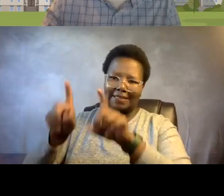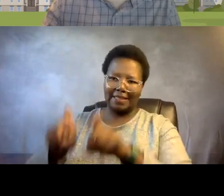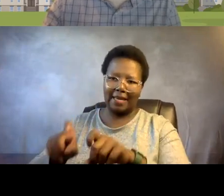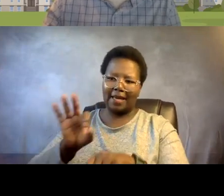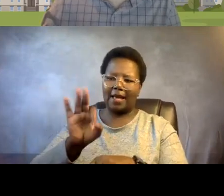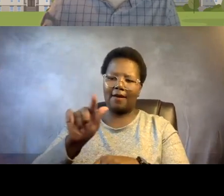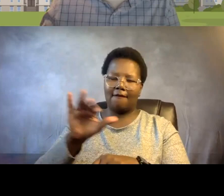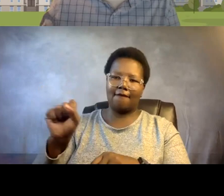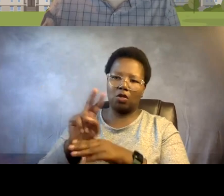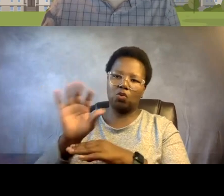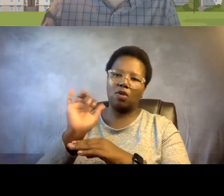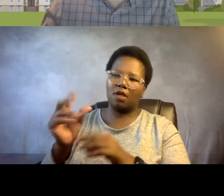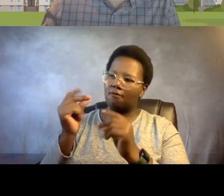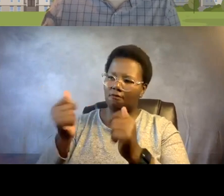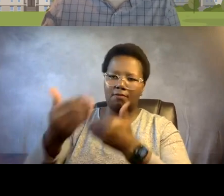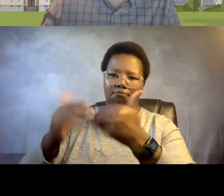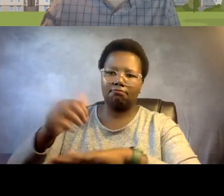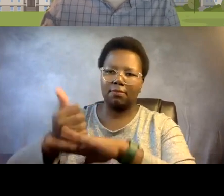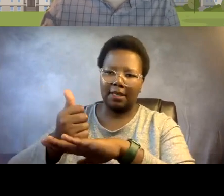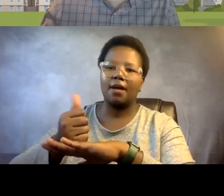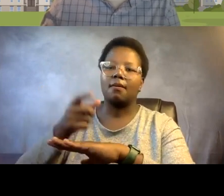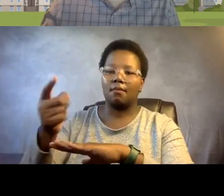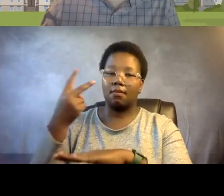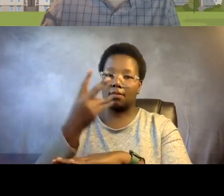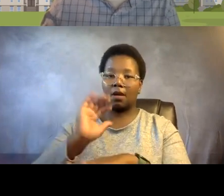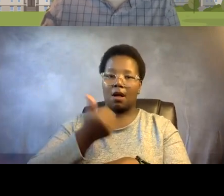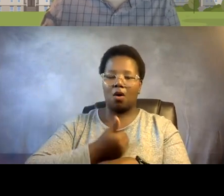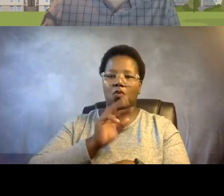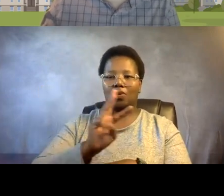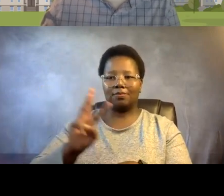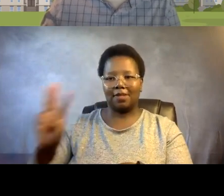to speed. So I'd refer you to the WebAIM.org site to learn a little bit more about that. [Jon]: And